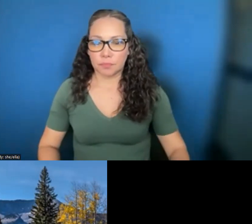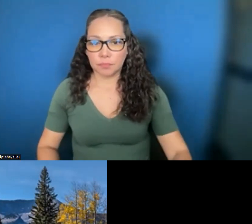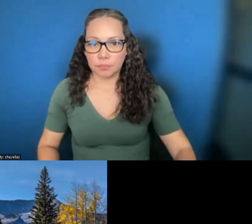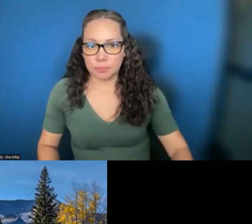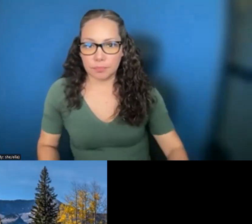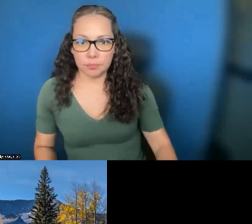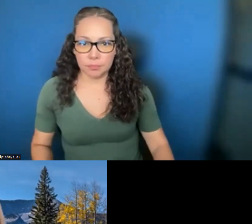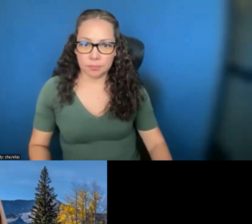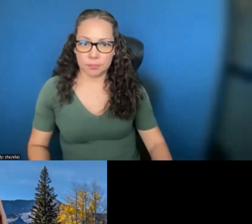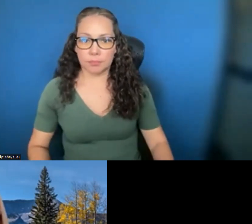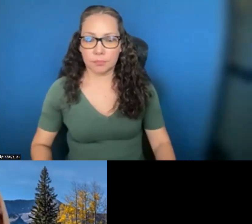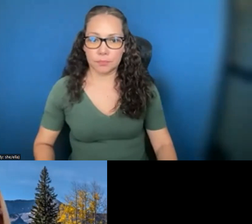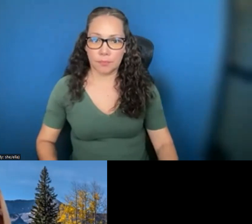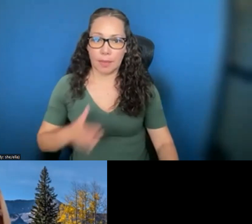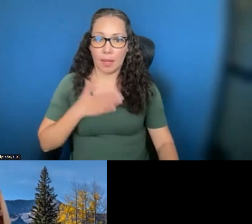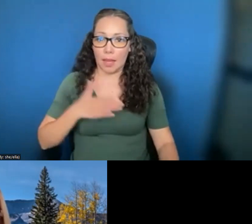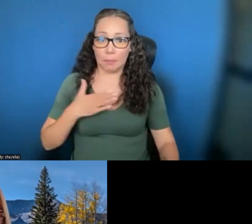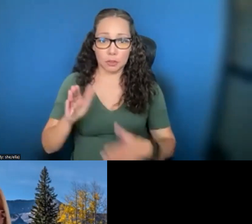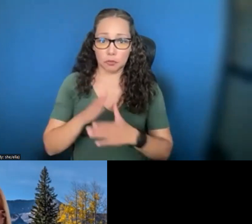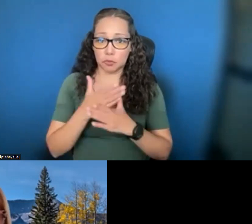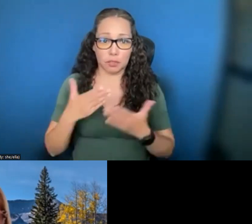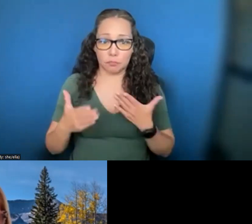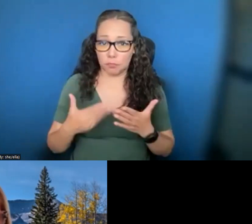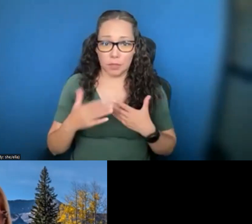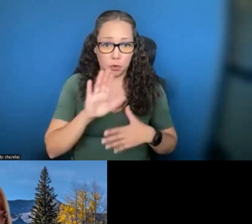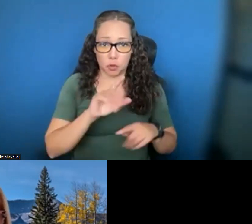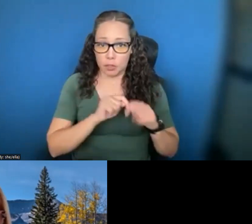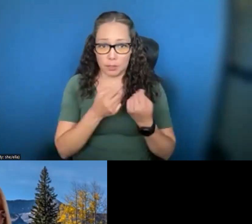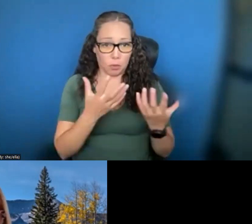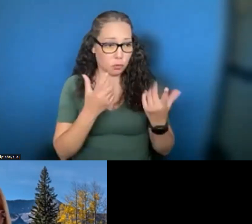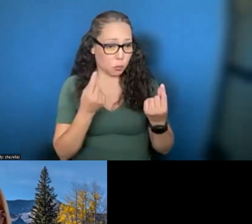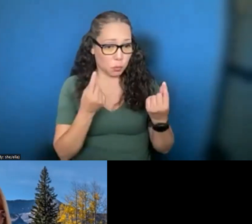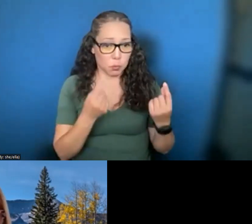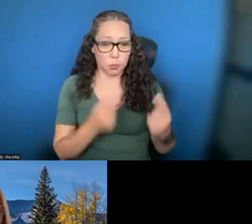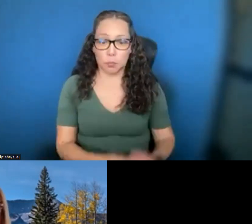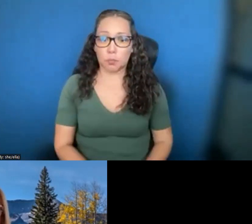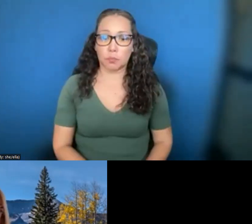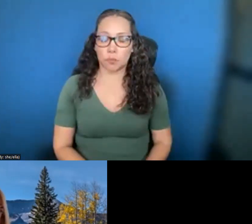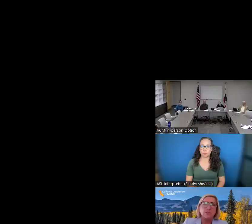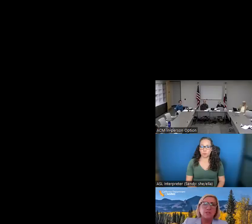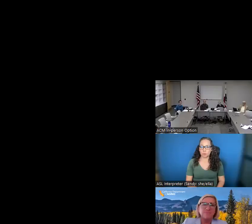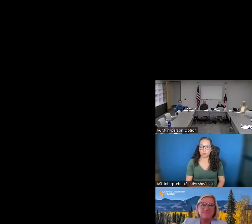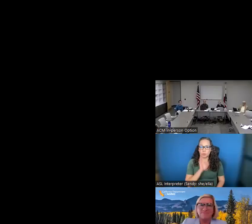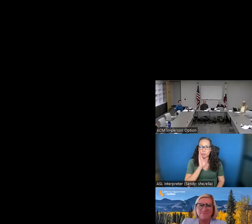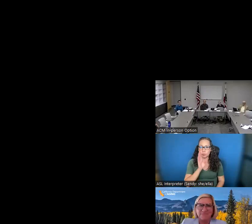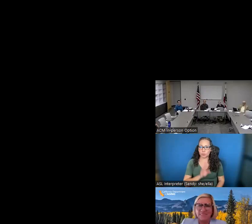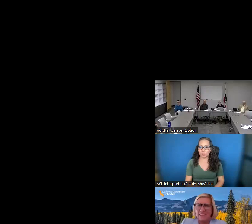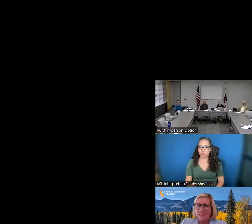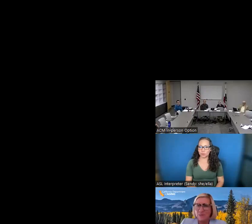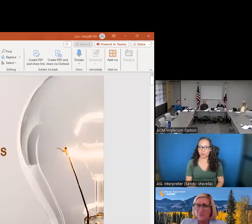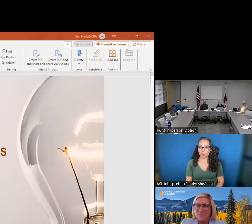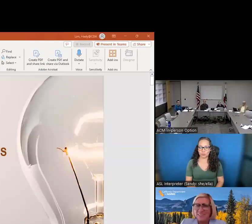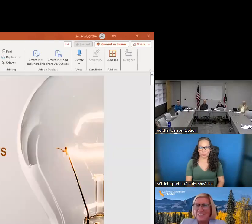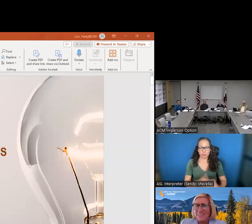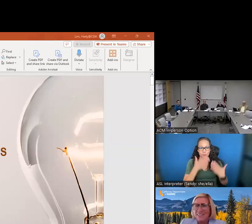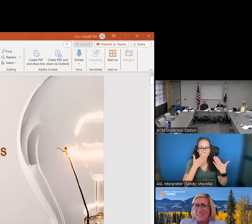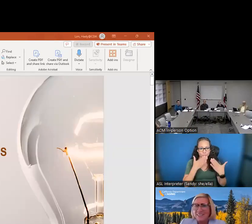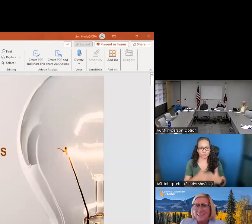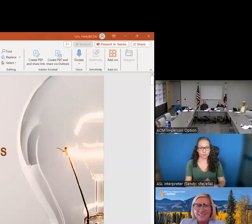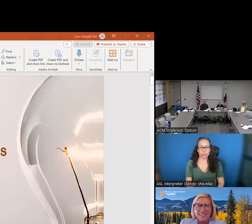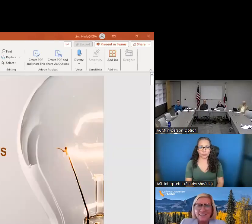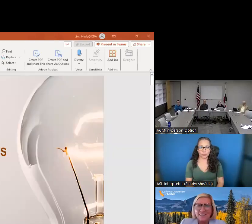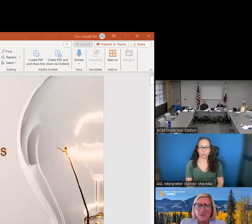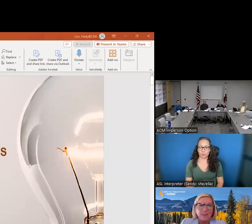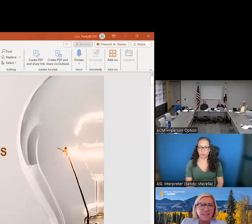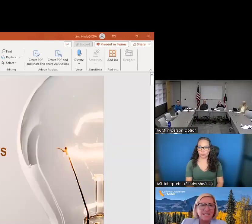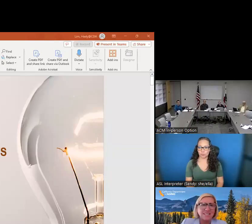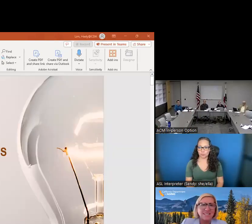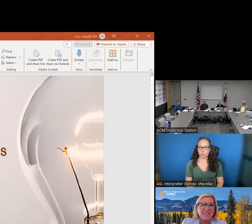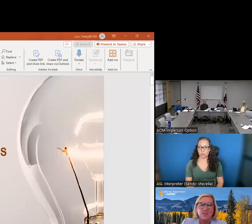share we're getting it queued up Susan okay sounds good thank you all right thank you